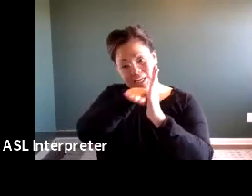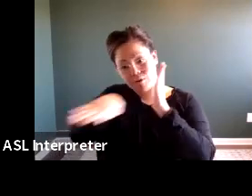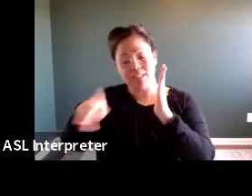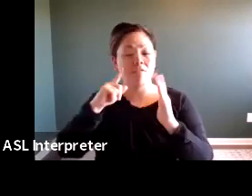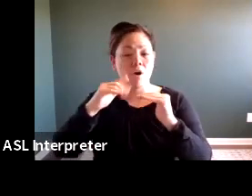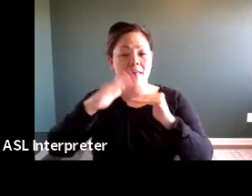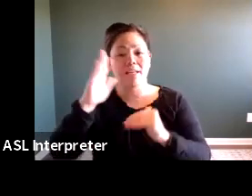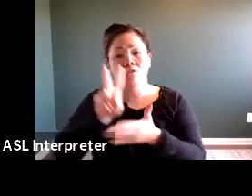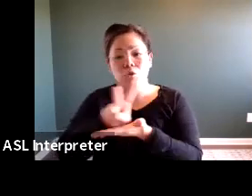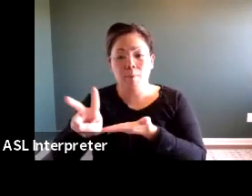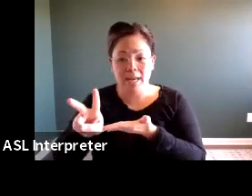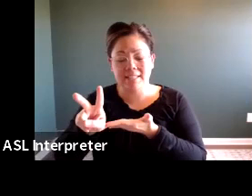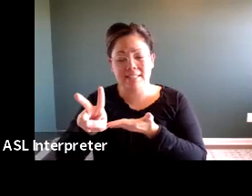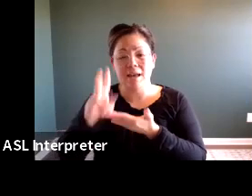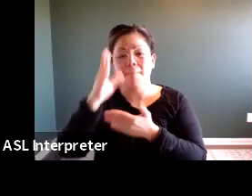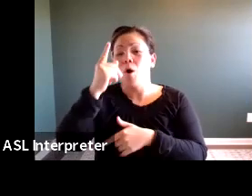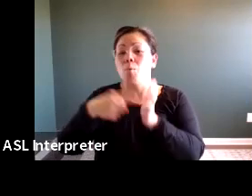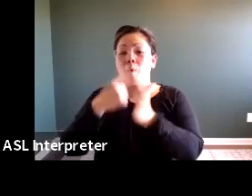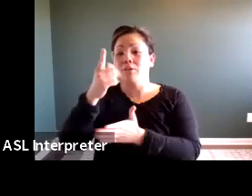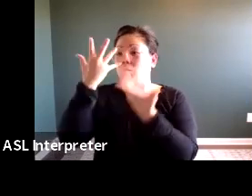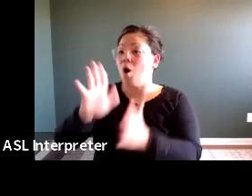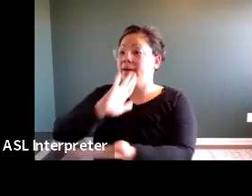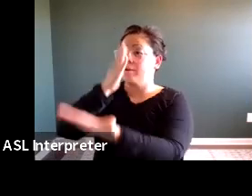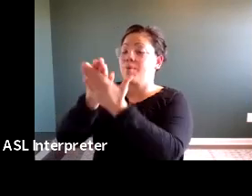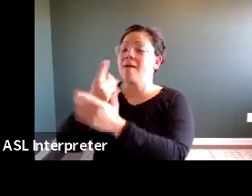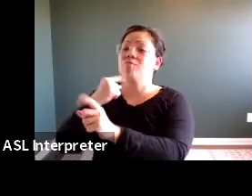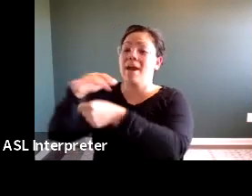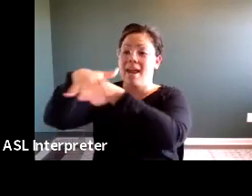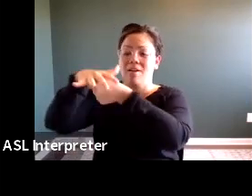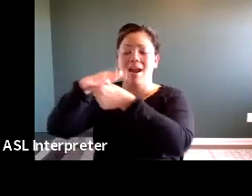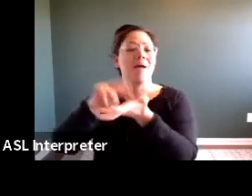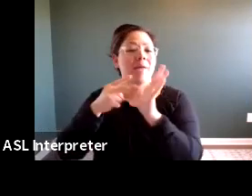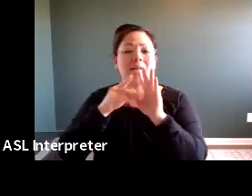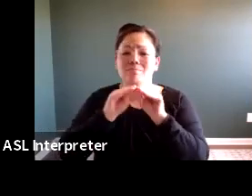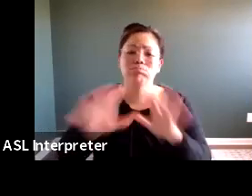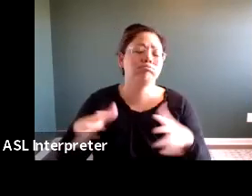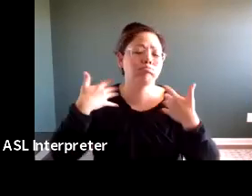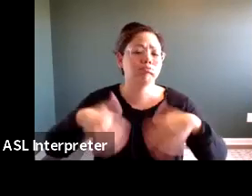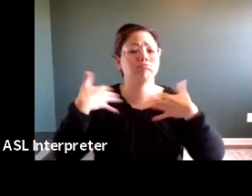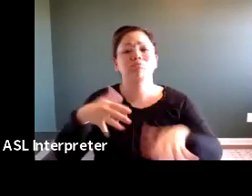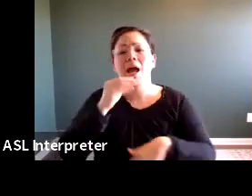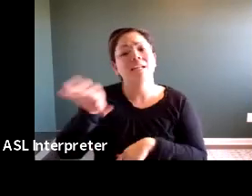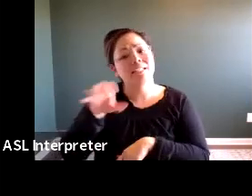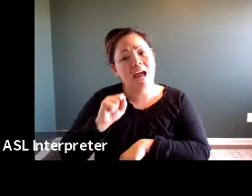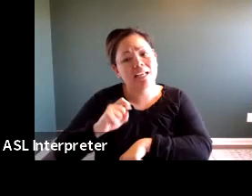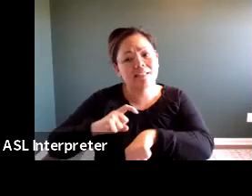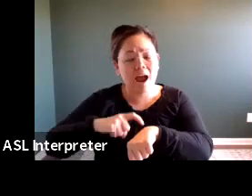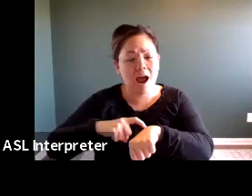Only because once you're there, then that's a sign that things have already gotten to that point and it takes some time to correct,